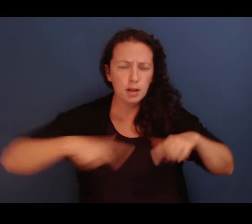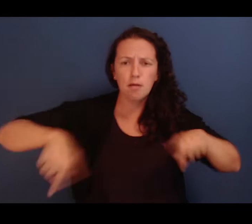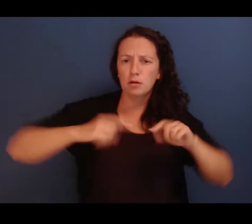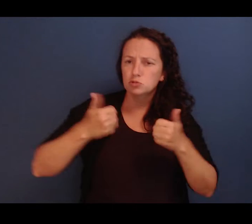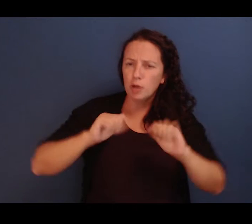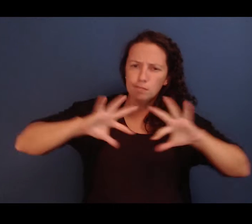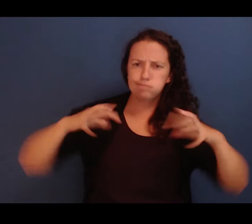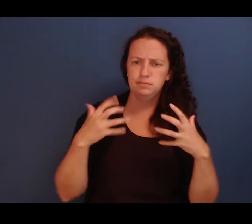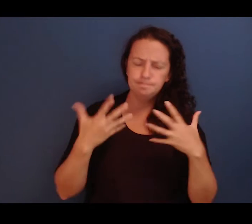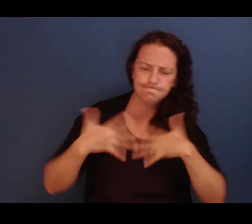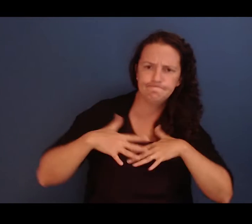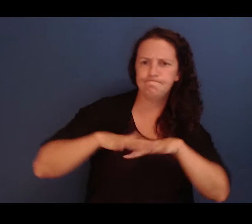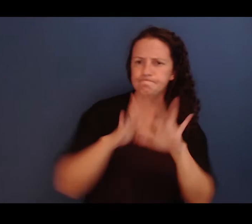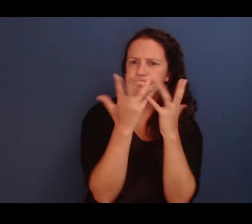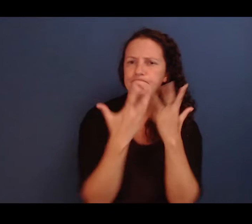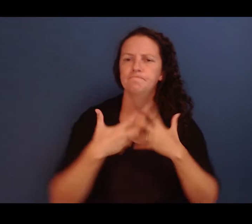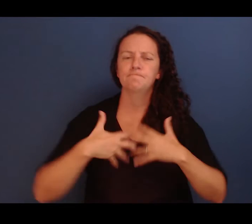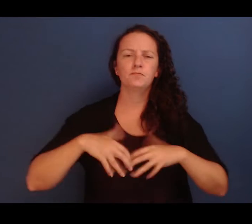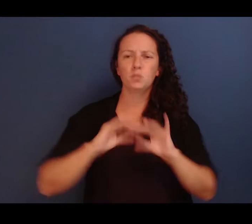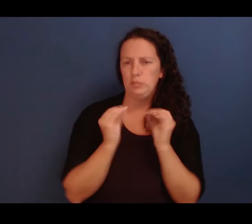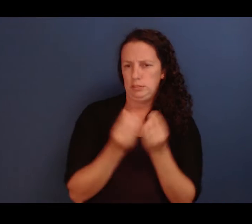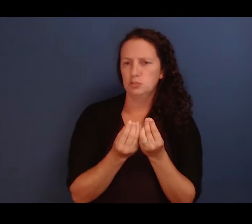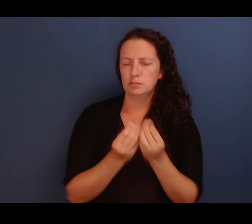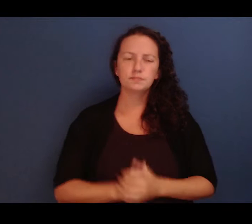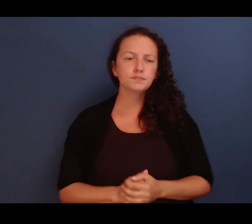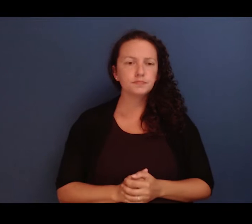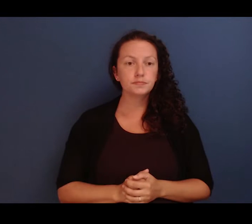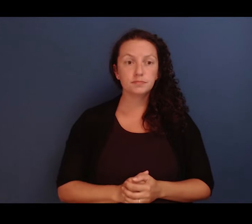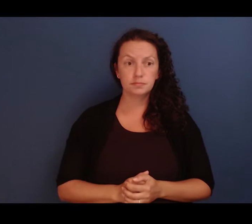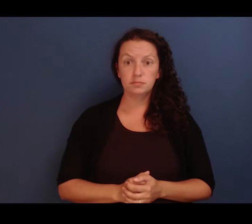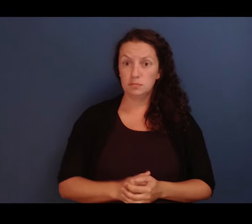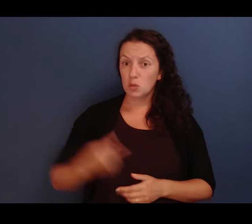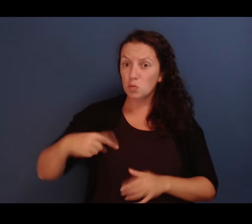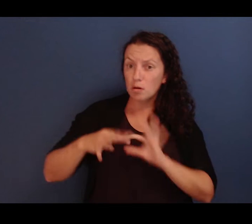to become a more holistic, integrated, and aligned organization. Because what unites